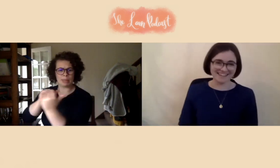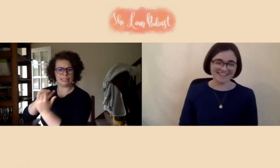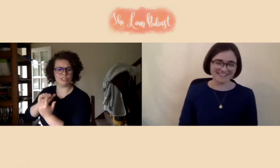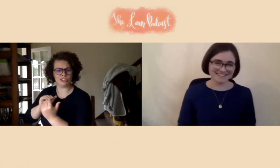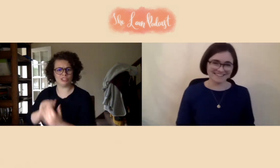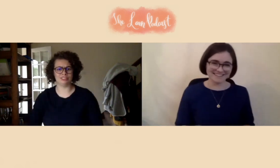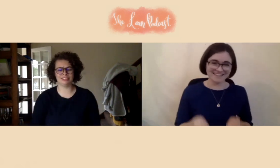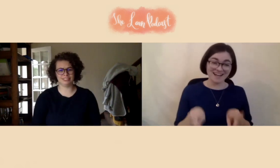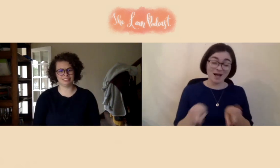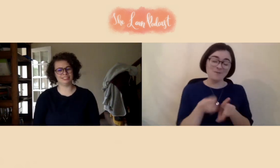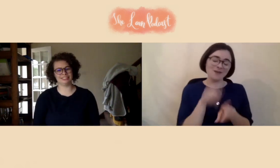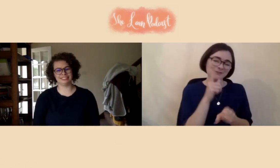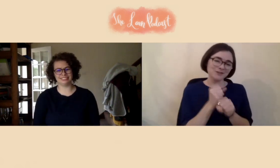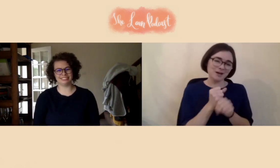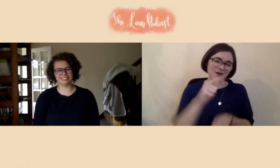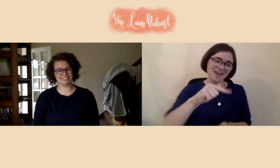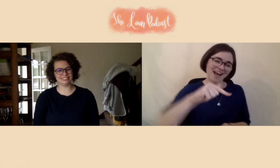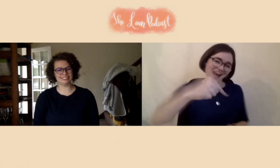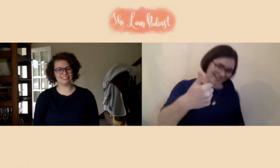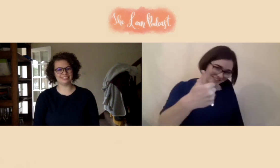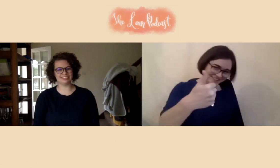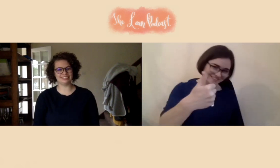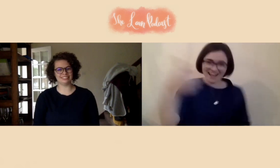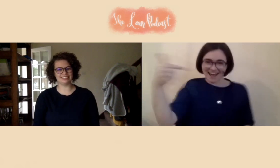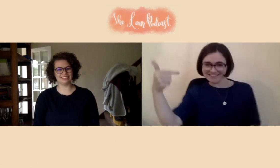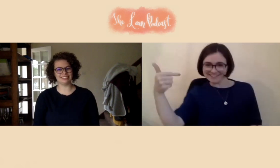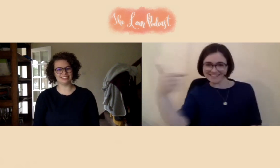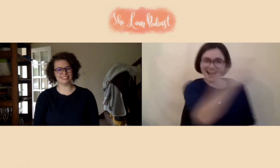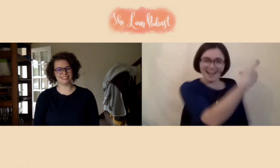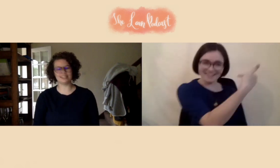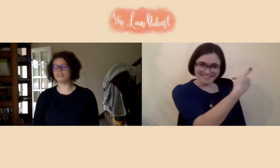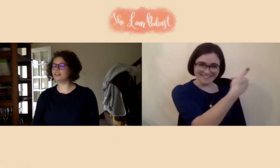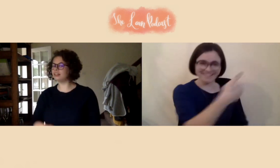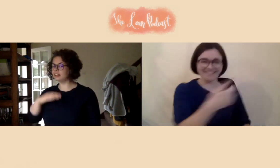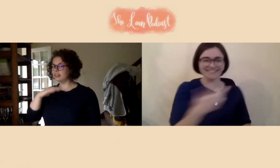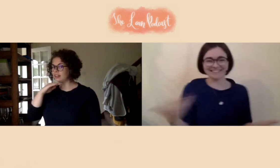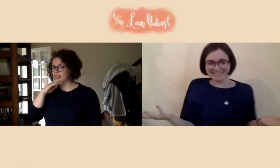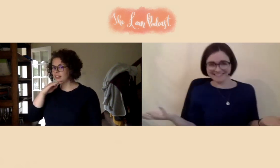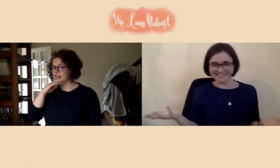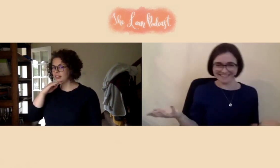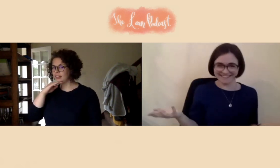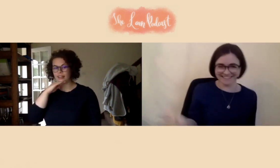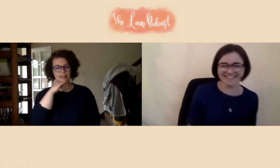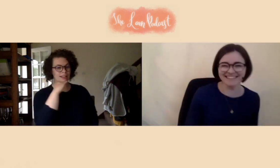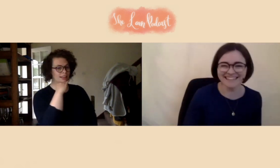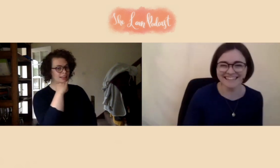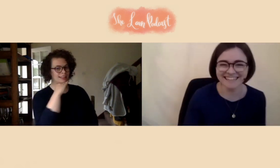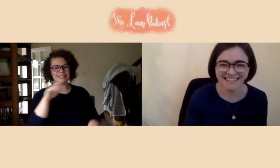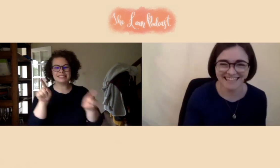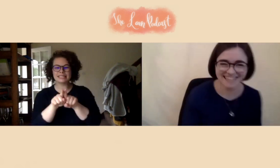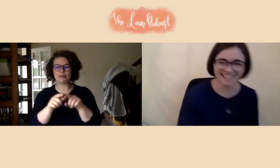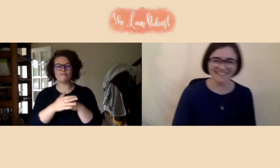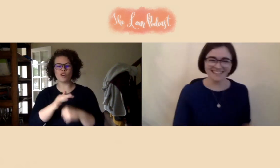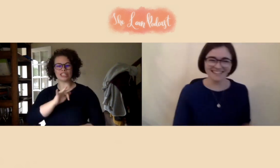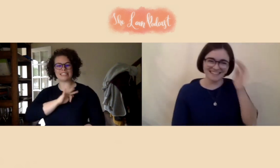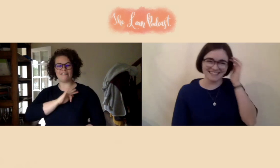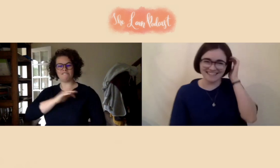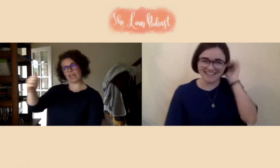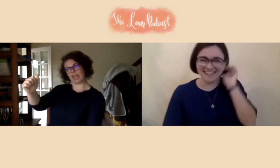Angles. Oh. - Get those angles. Angles. - This is just as good for selfies as it is for sign language interpreting remotely.